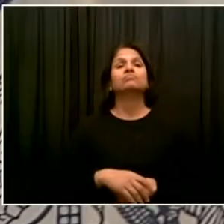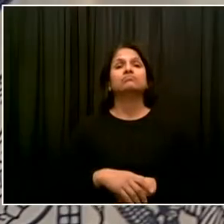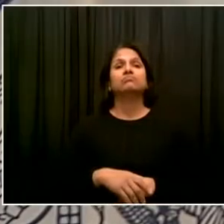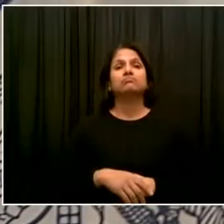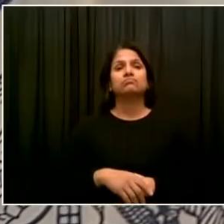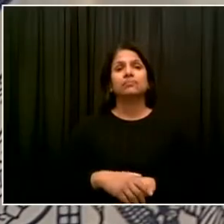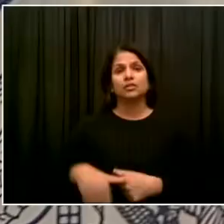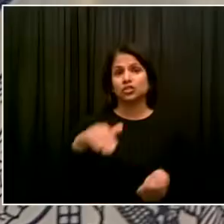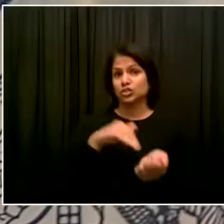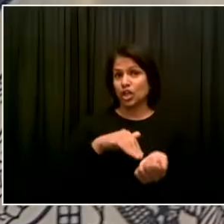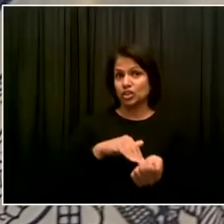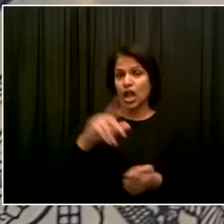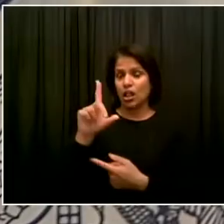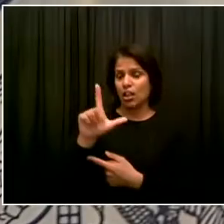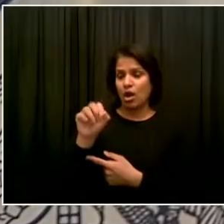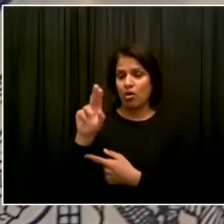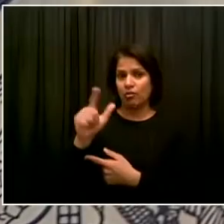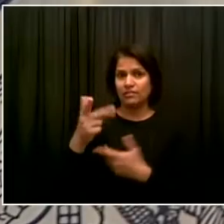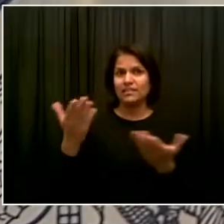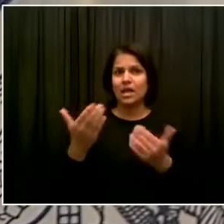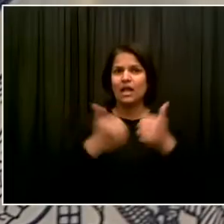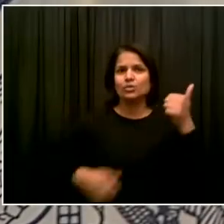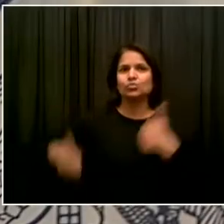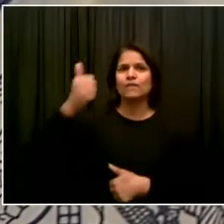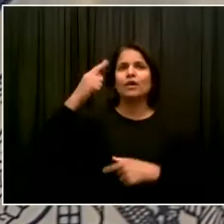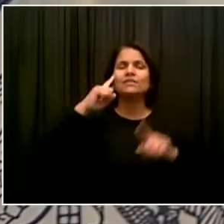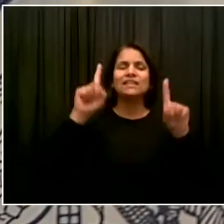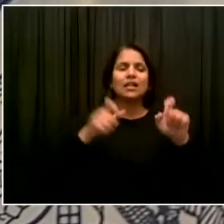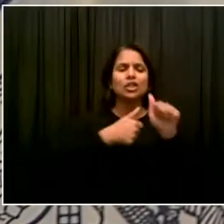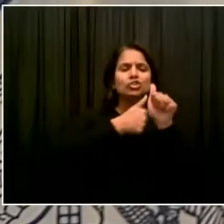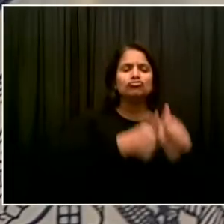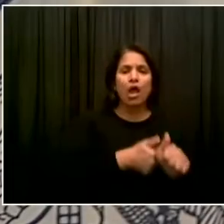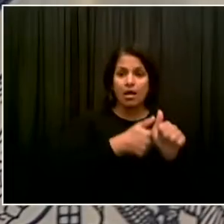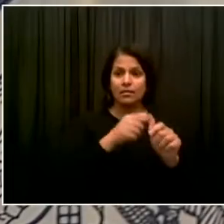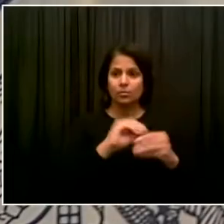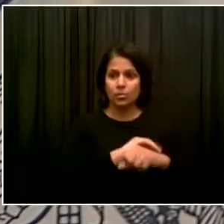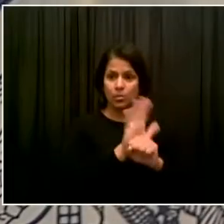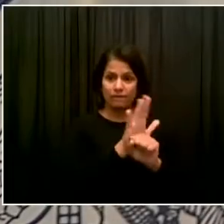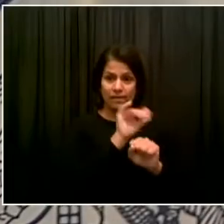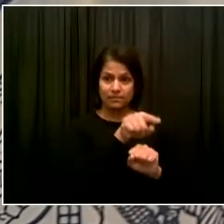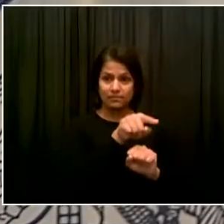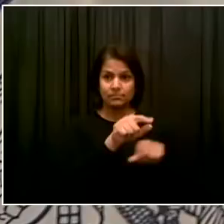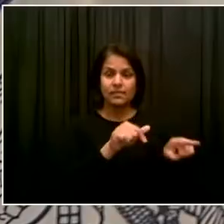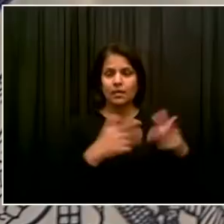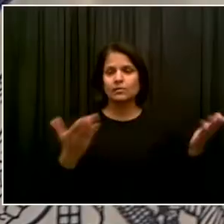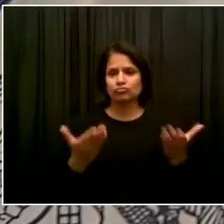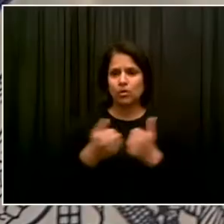COMMISSIONER, PRESIDENT AND CEO OF UNIVERSITY HEALTH AND HOSPITALS AND